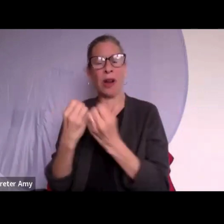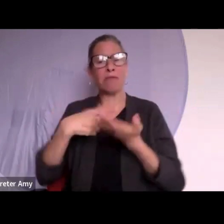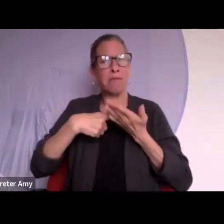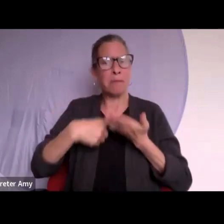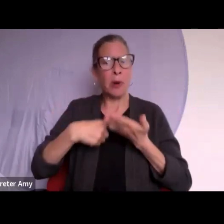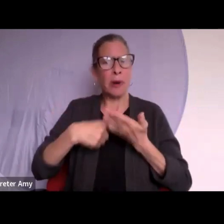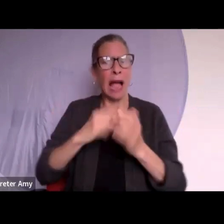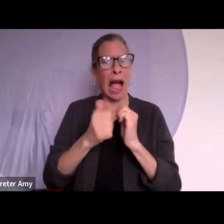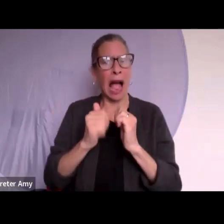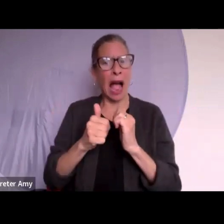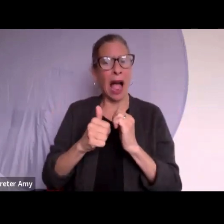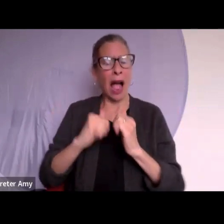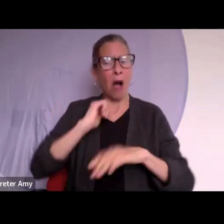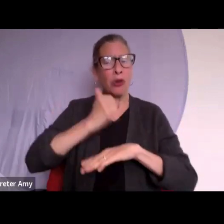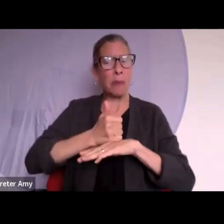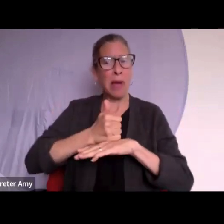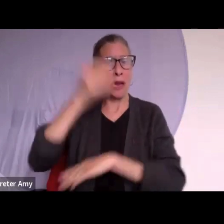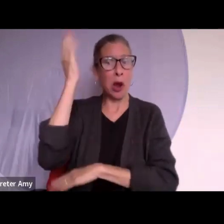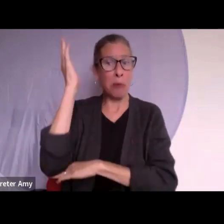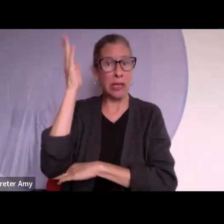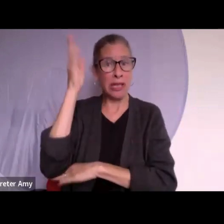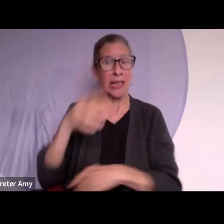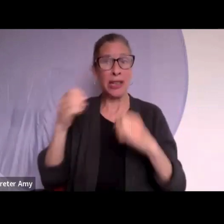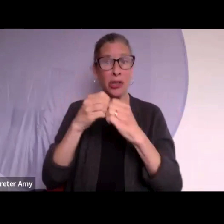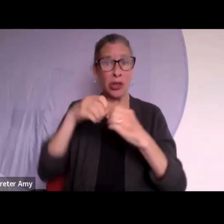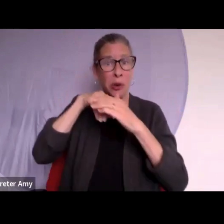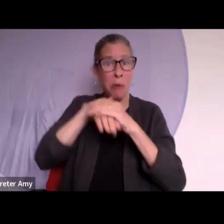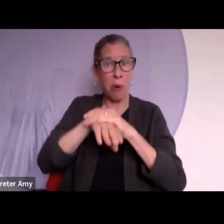presentations, more accessible once you've made an accessible